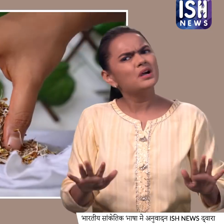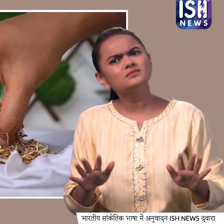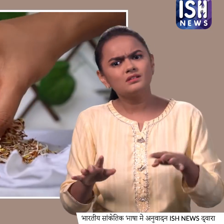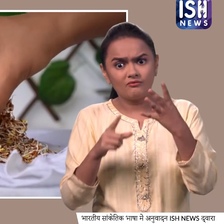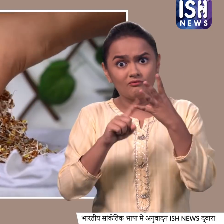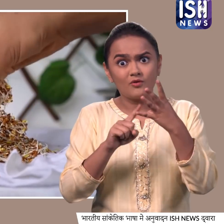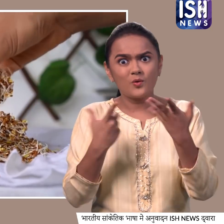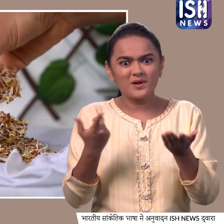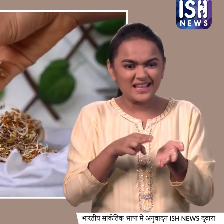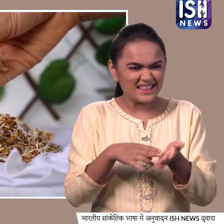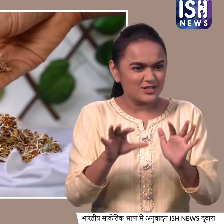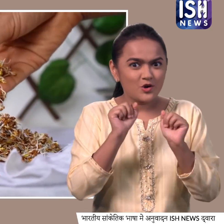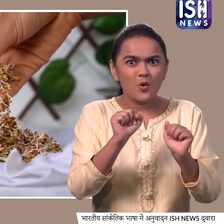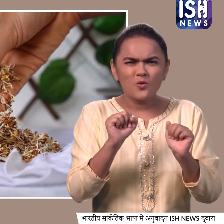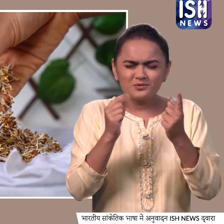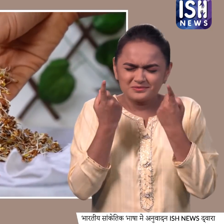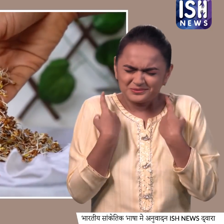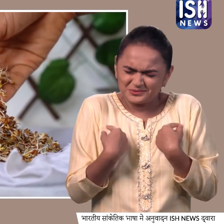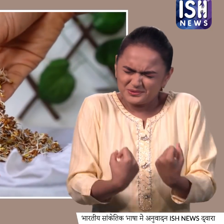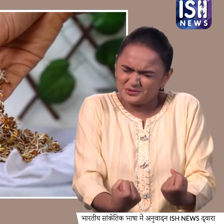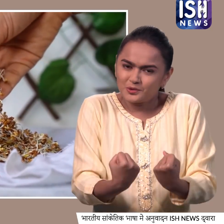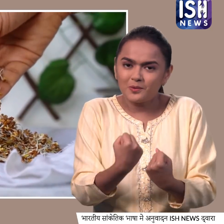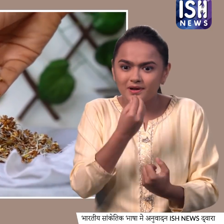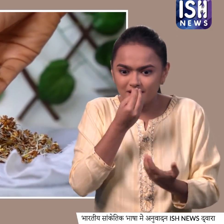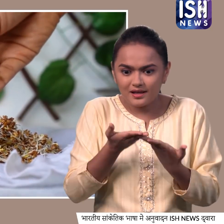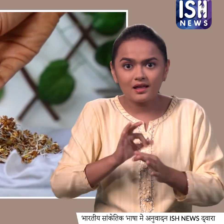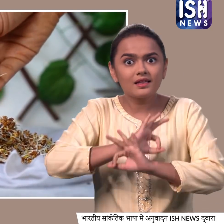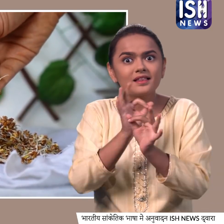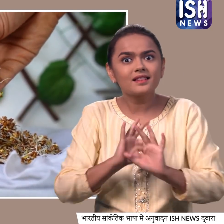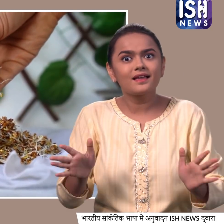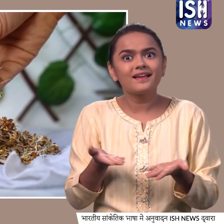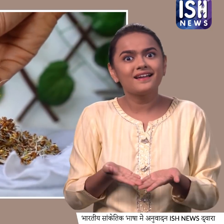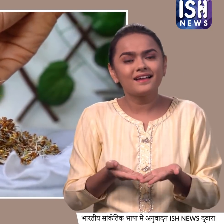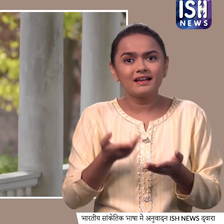By the 4th day, the world's healthiest food is ready to be eaten by you